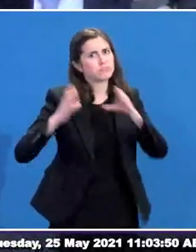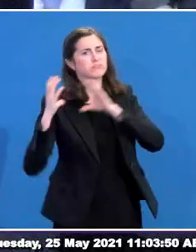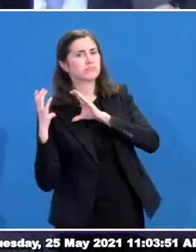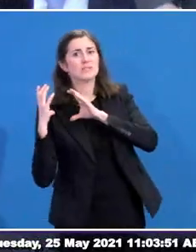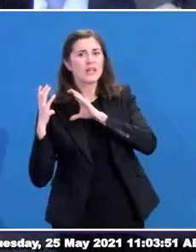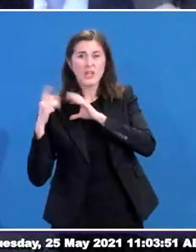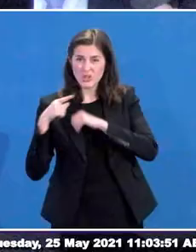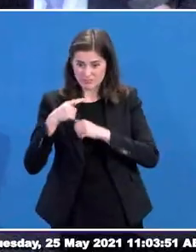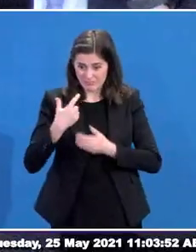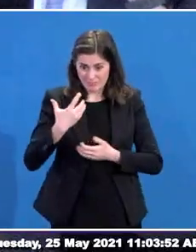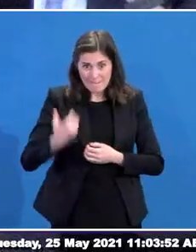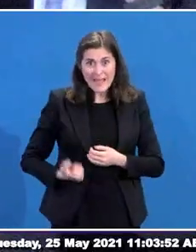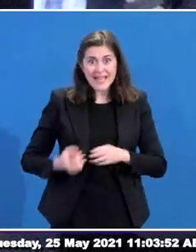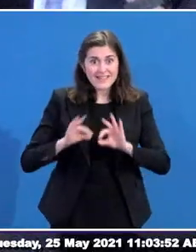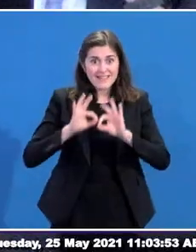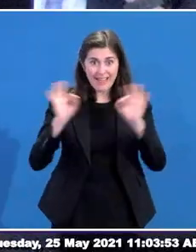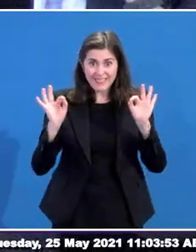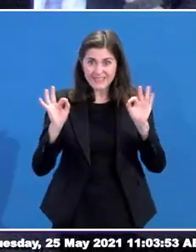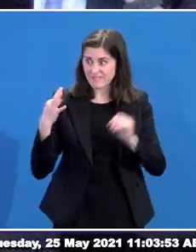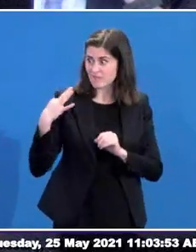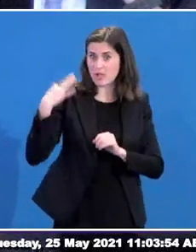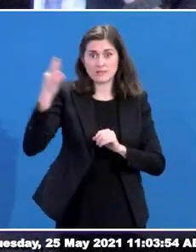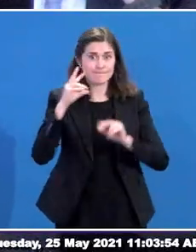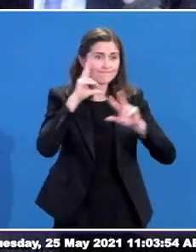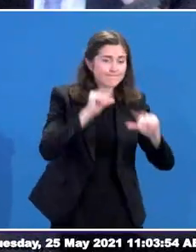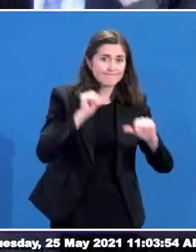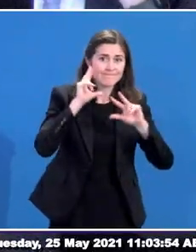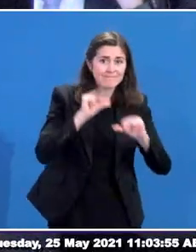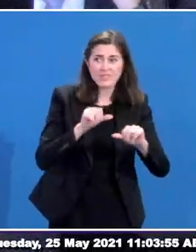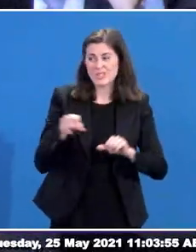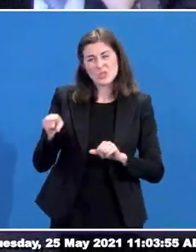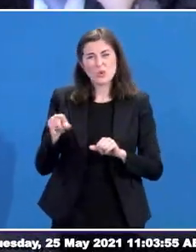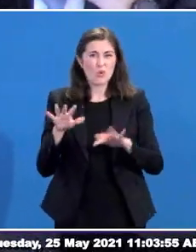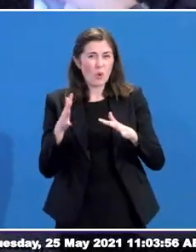So, is that, you have almost stepped into the role of what a case manager